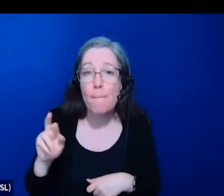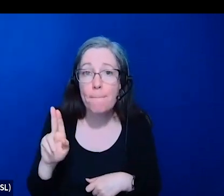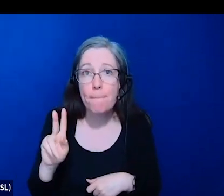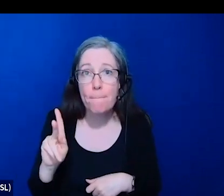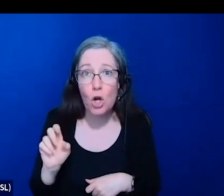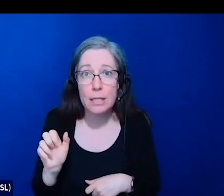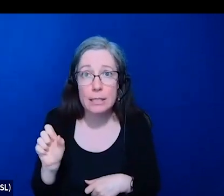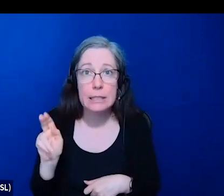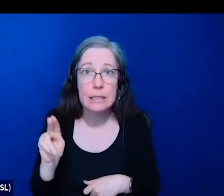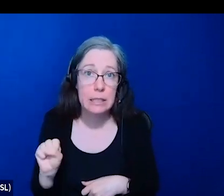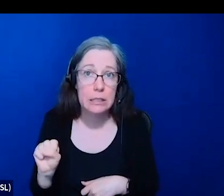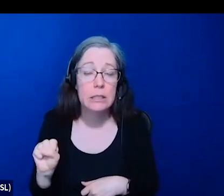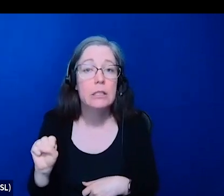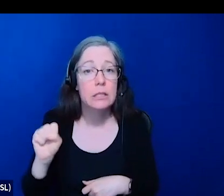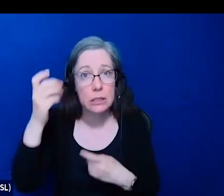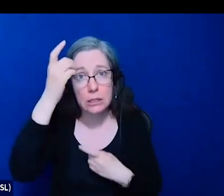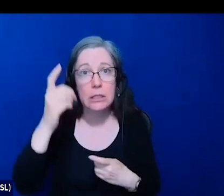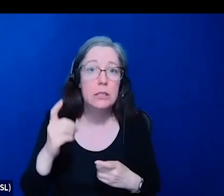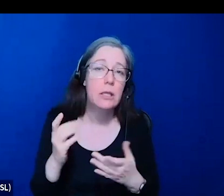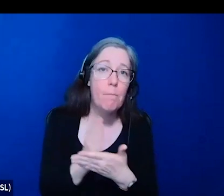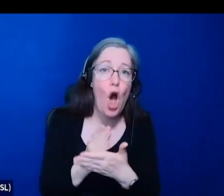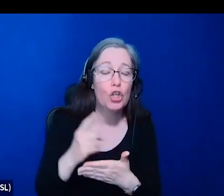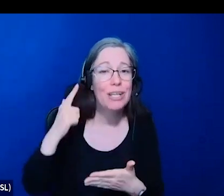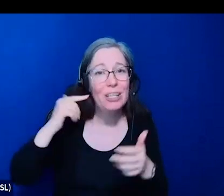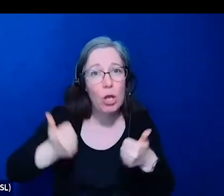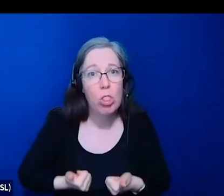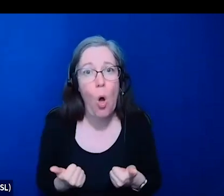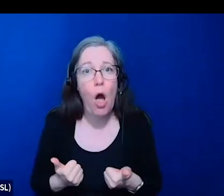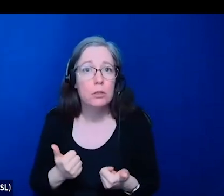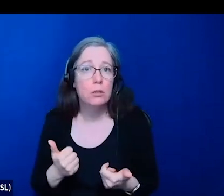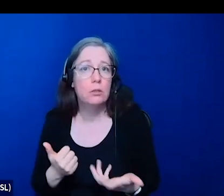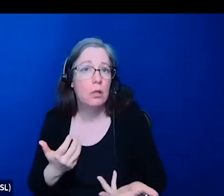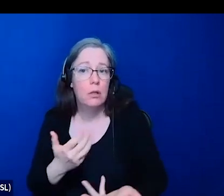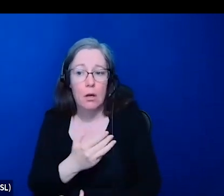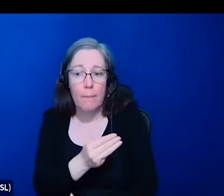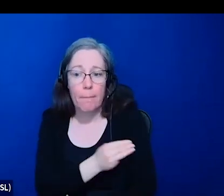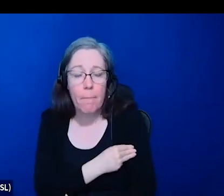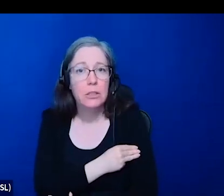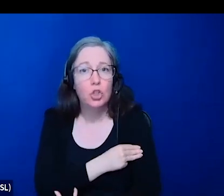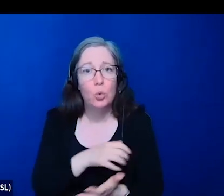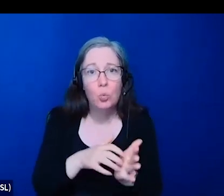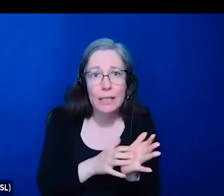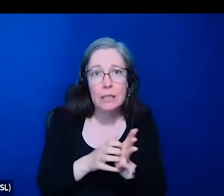muscle weakness, moderate vision loss, chills and fever and backache, and urinary tract infections,